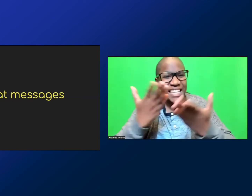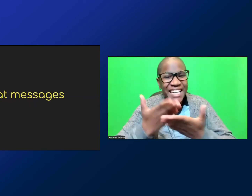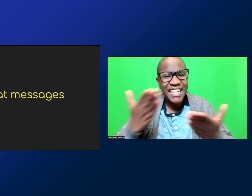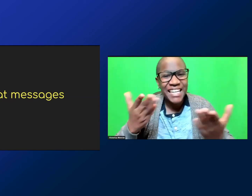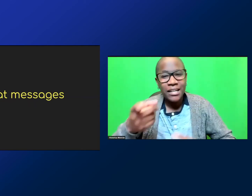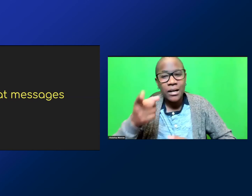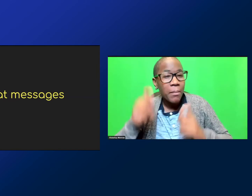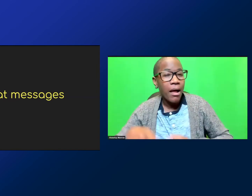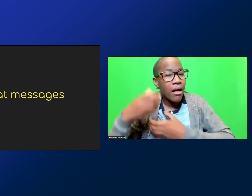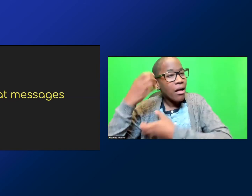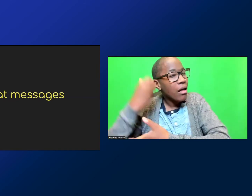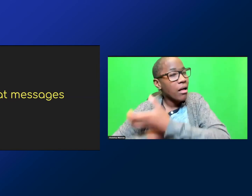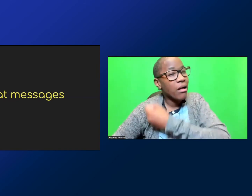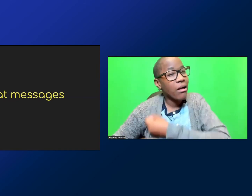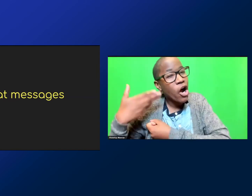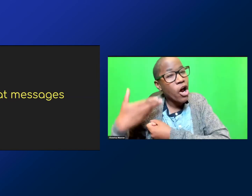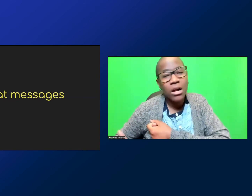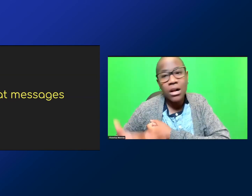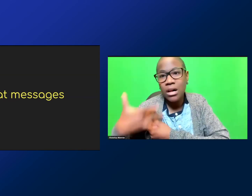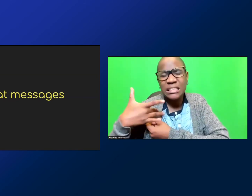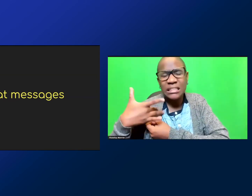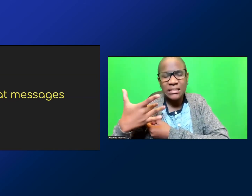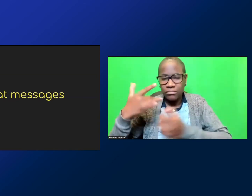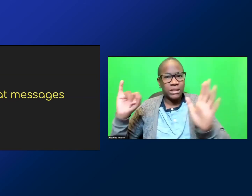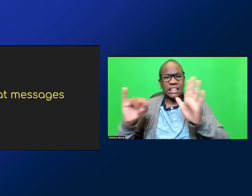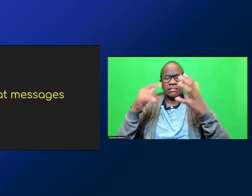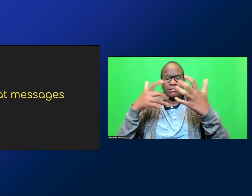the beauty of rapunzel's hair because it's so long and so luscious and so blonde